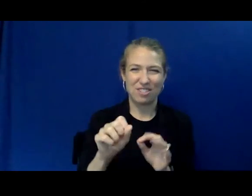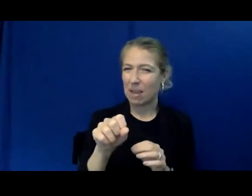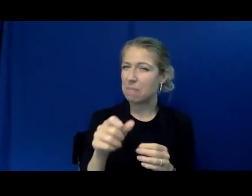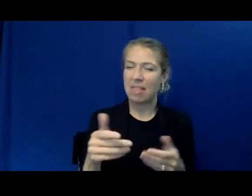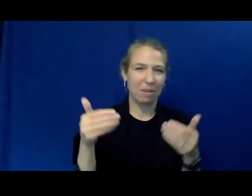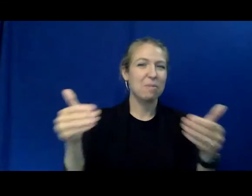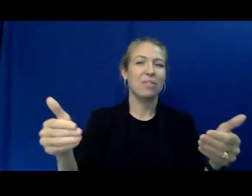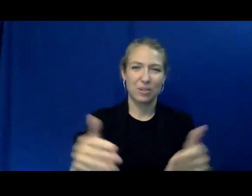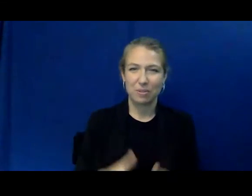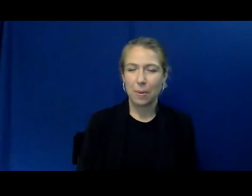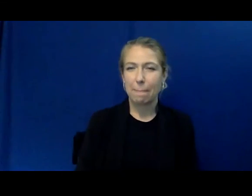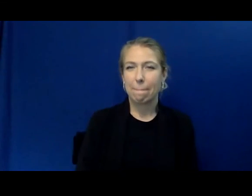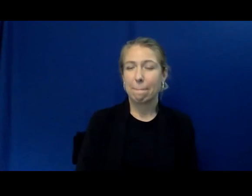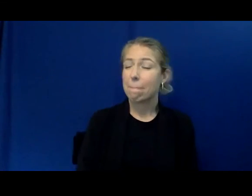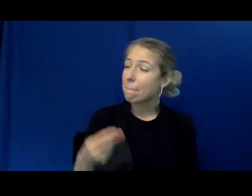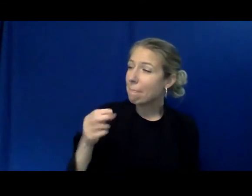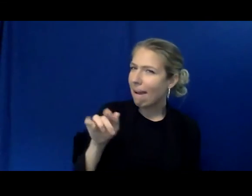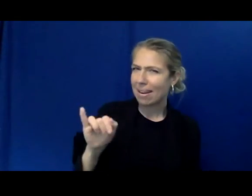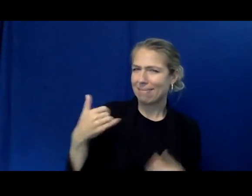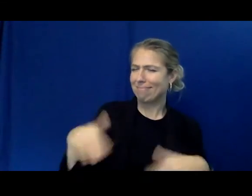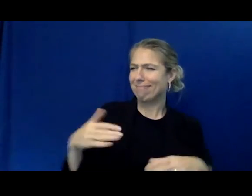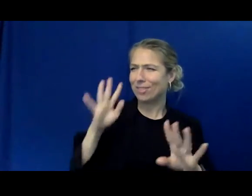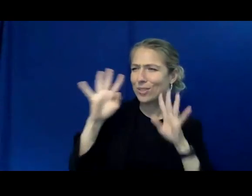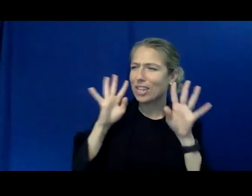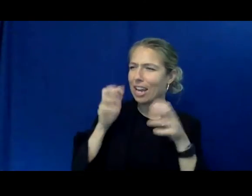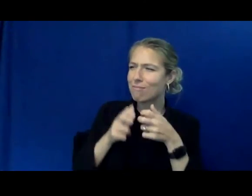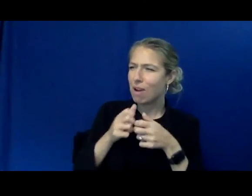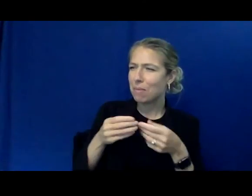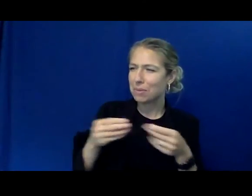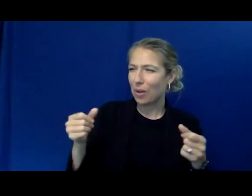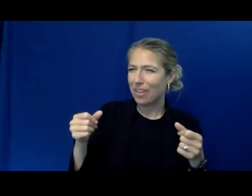That sounds like a lot of creative problem solving and thinking outside the box.